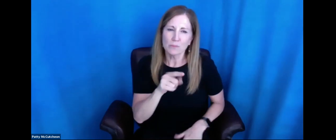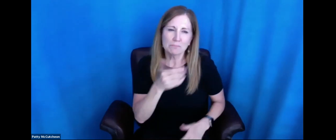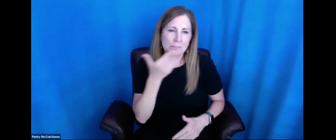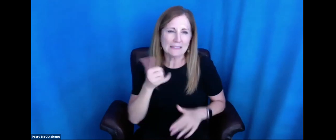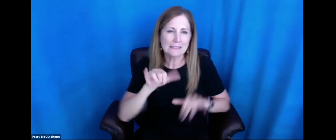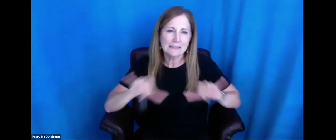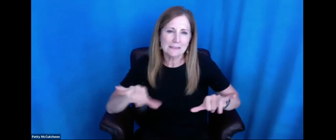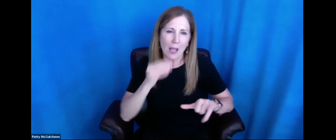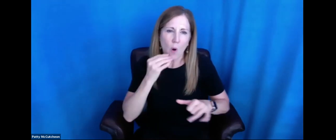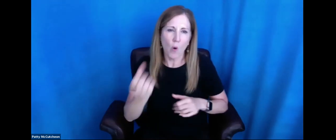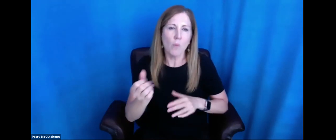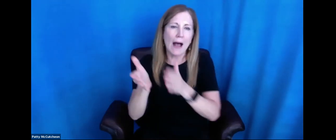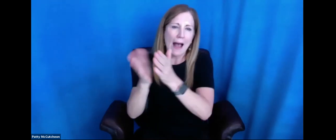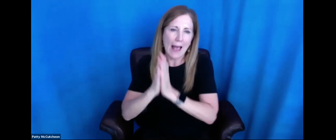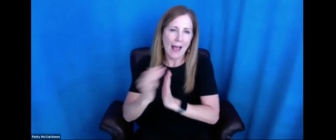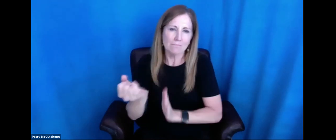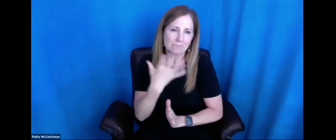The other good news is, we're not starting from zero.